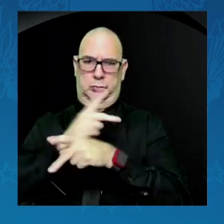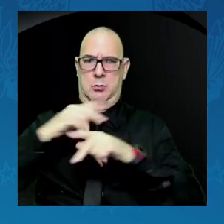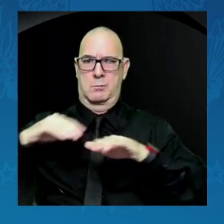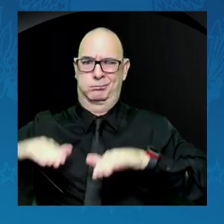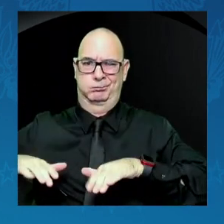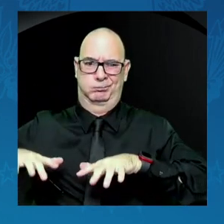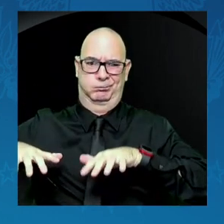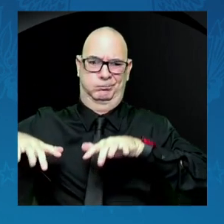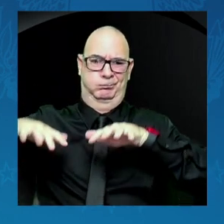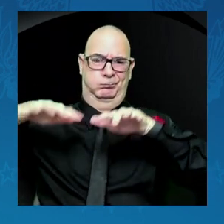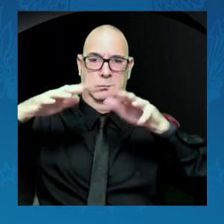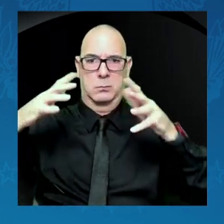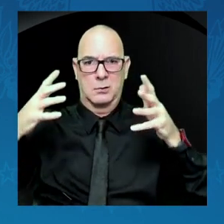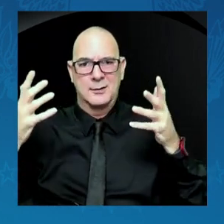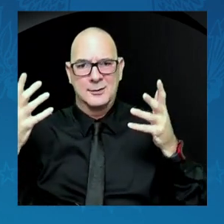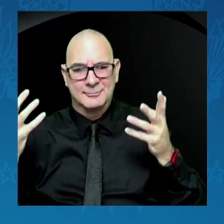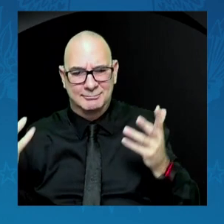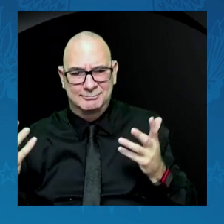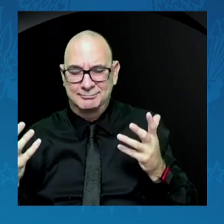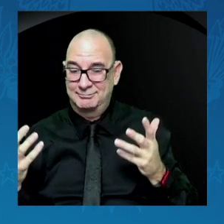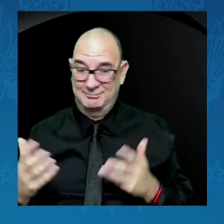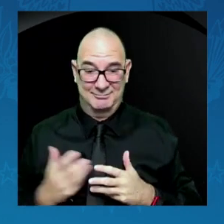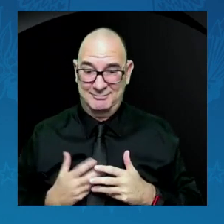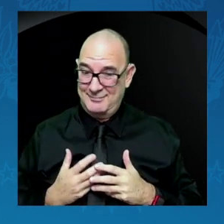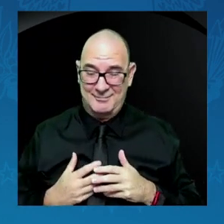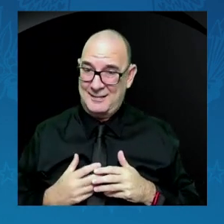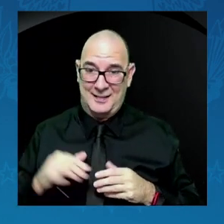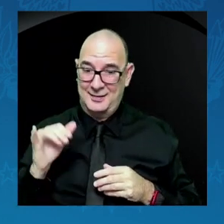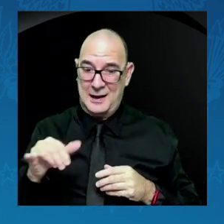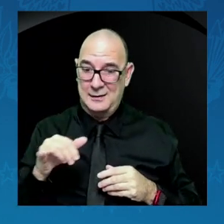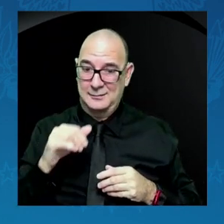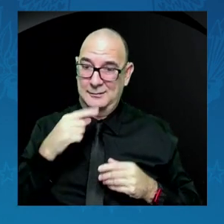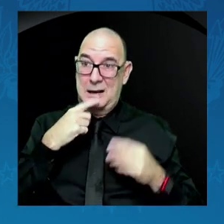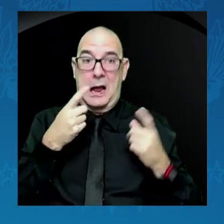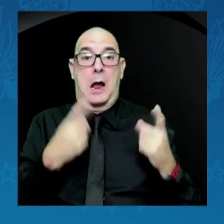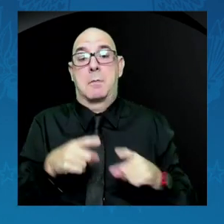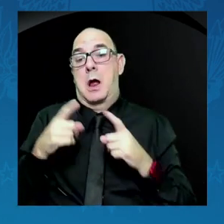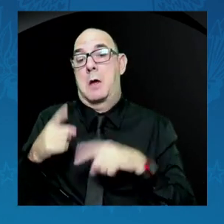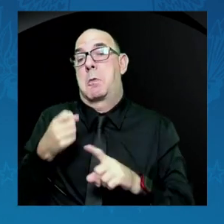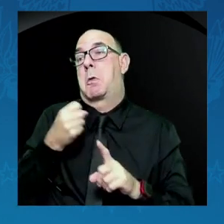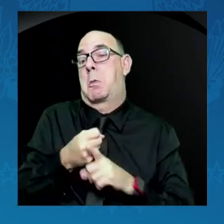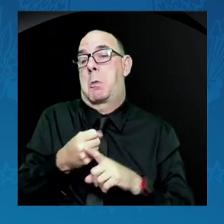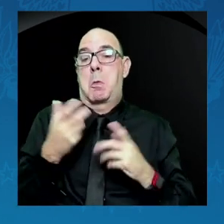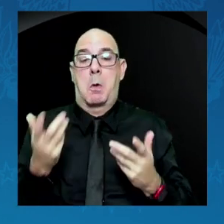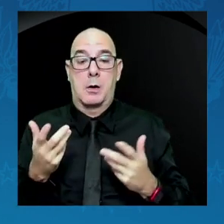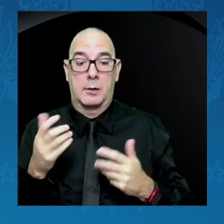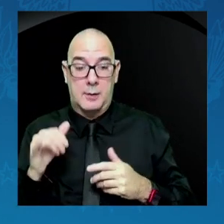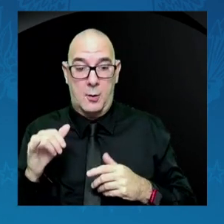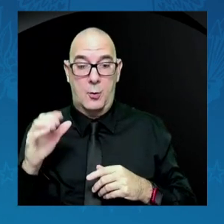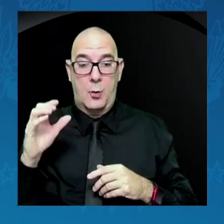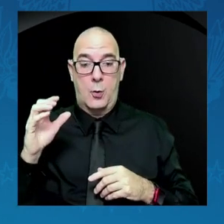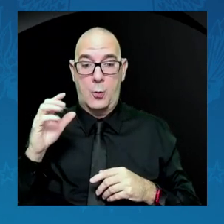These are not coincidences, but they are consequences of climate change.